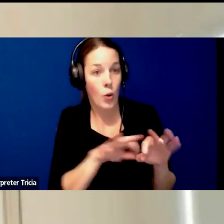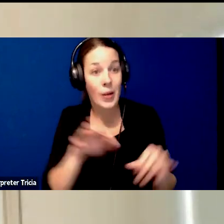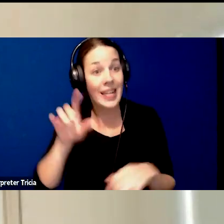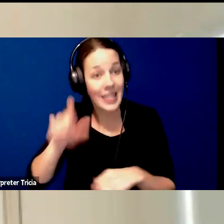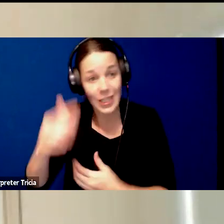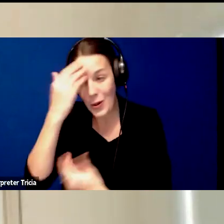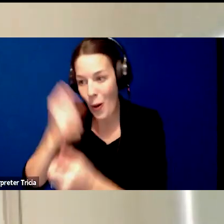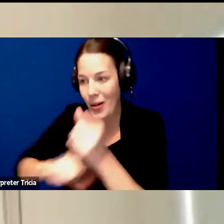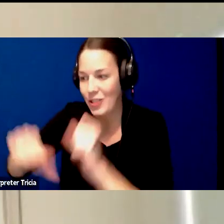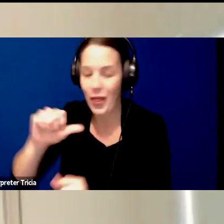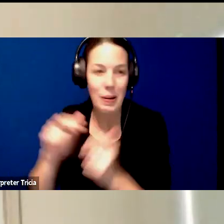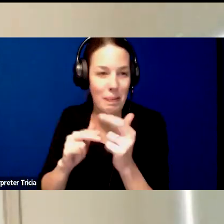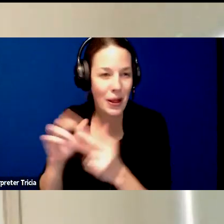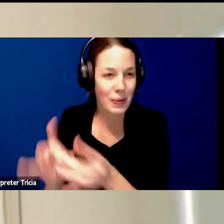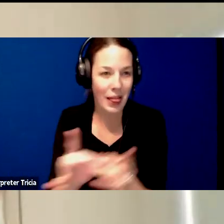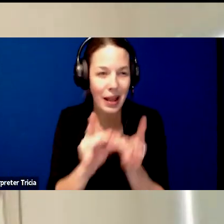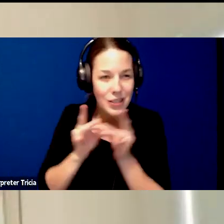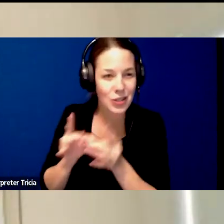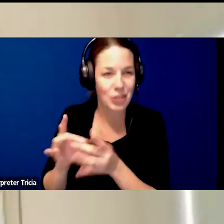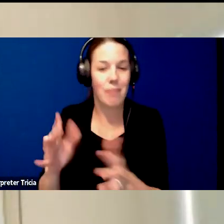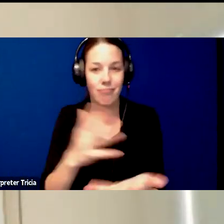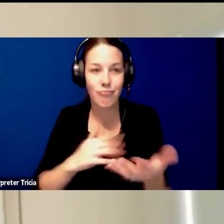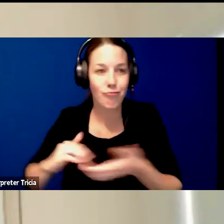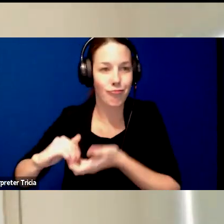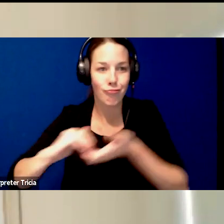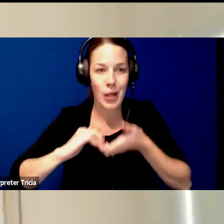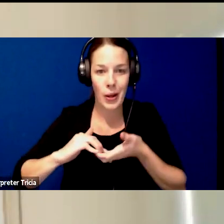if we're not building relationships, if we don't recognize that geographic